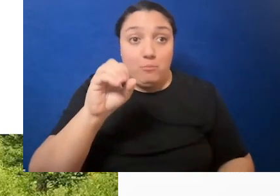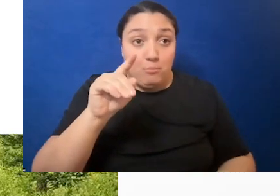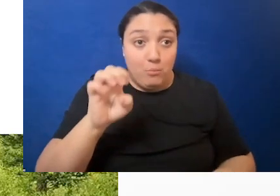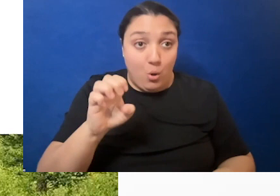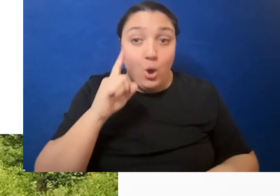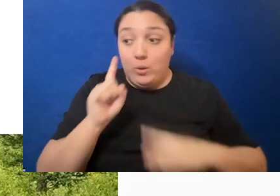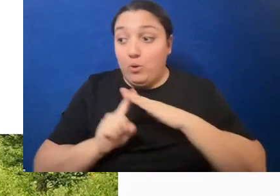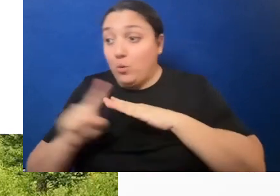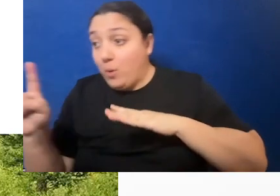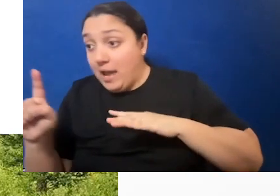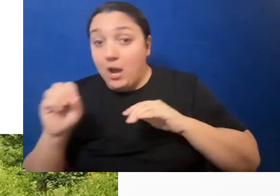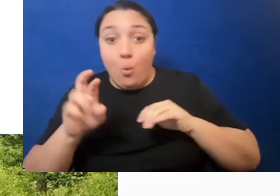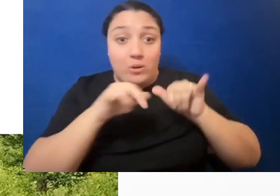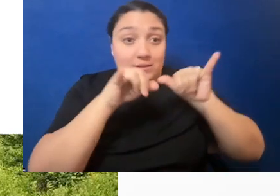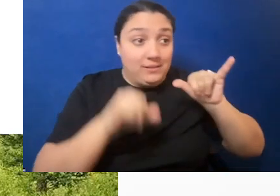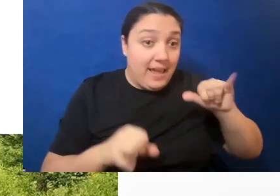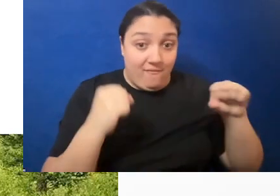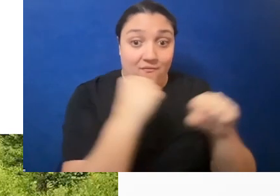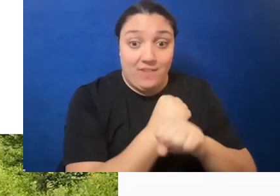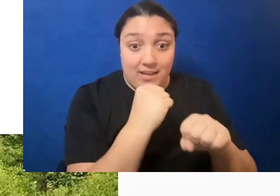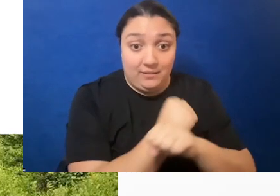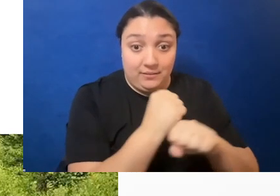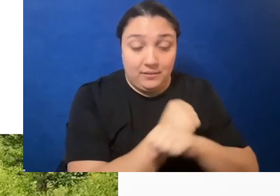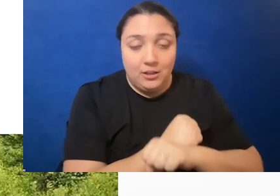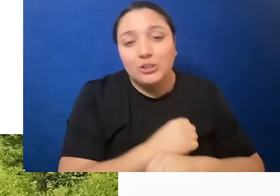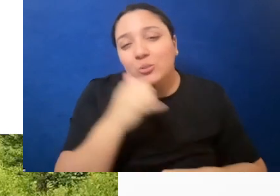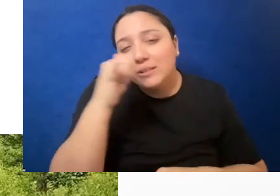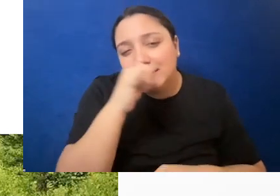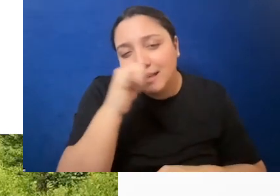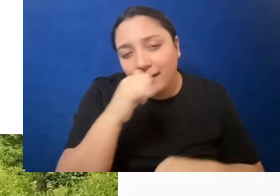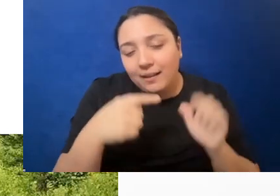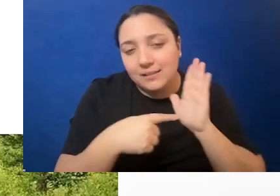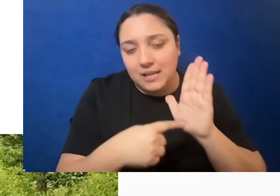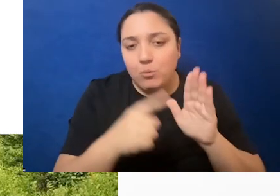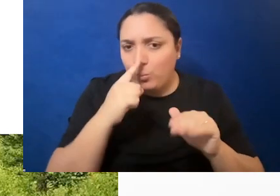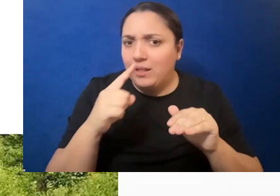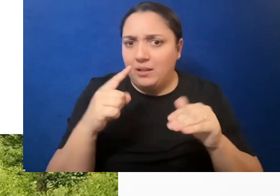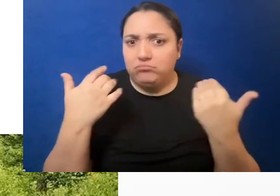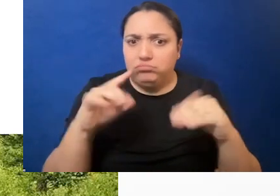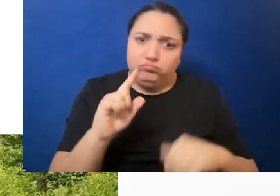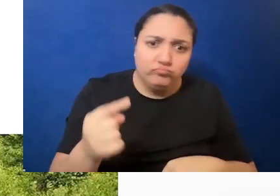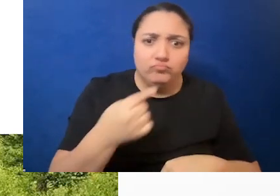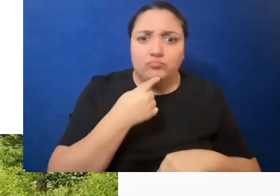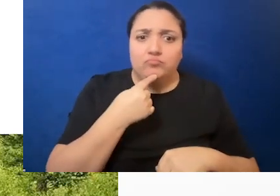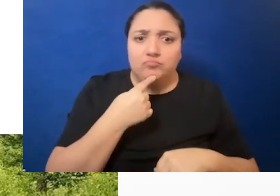IT IS IMPORTANT TO NOTE THE EXAMPLE OF THE BEAR, IT IS EXTREME, BUT THE NERVOUS SYSTEMS